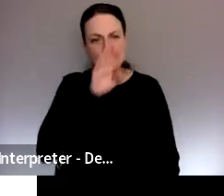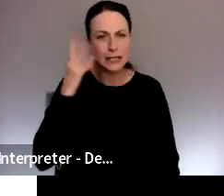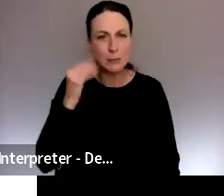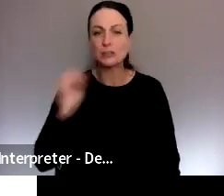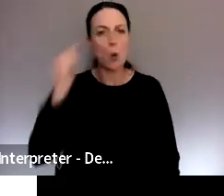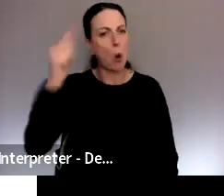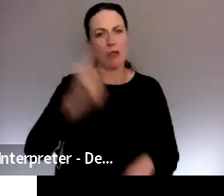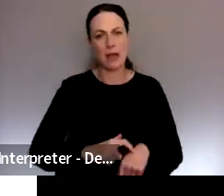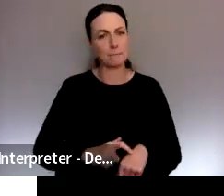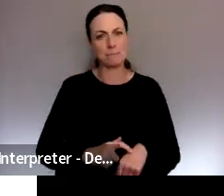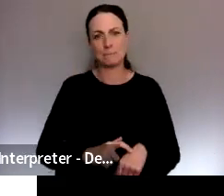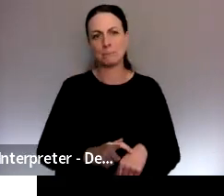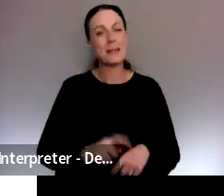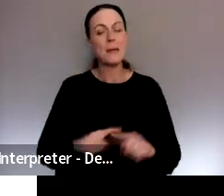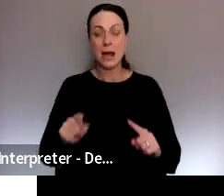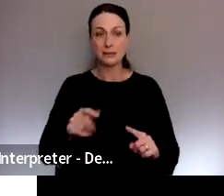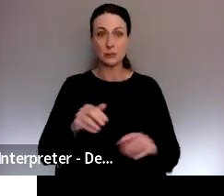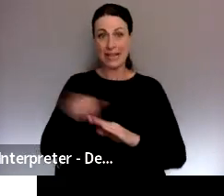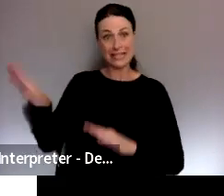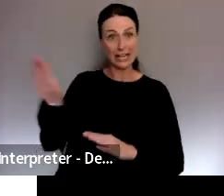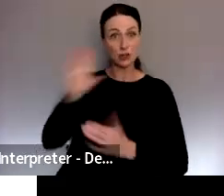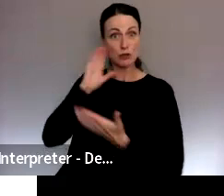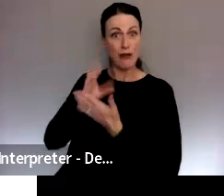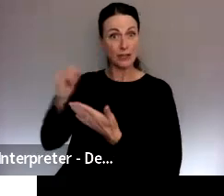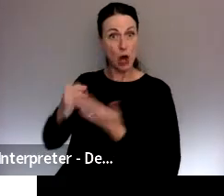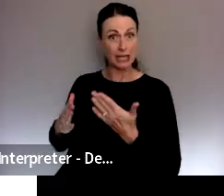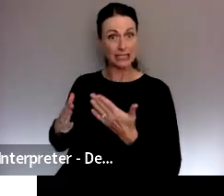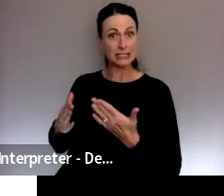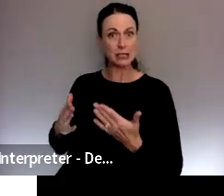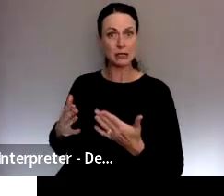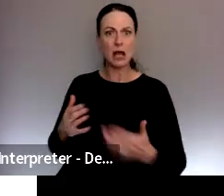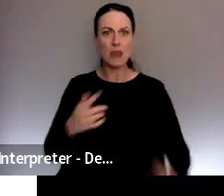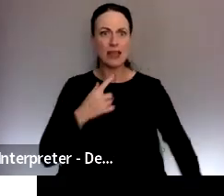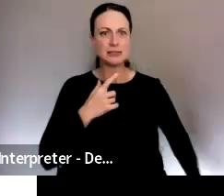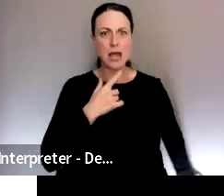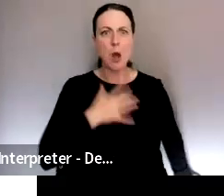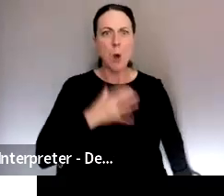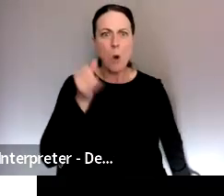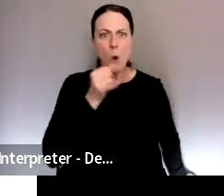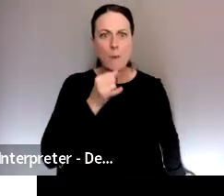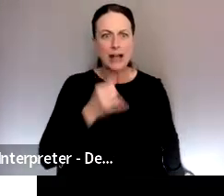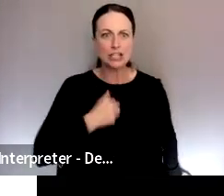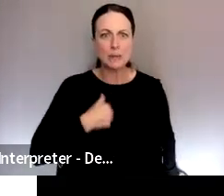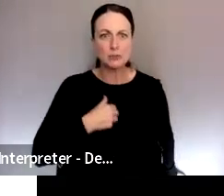But that was... I sent this off to the graphic artist, and they just went, "Oh, my gosh! I'm so sorry,"